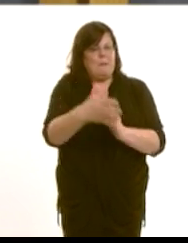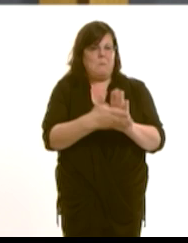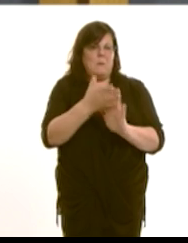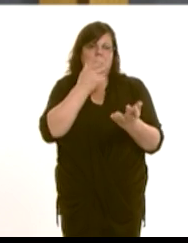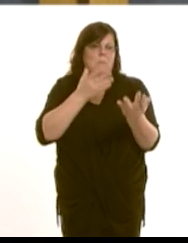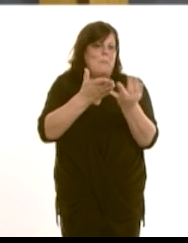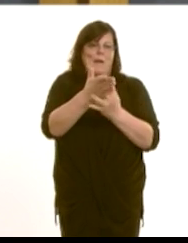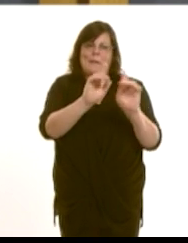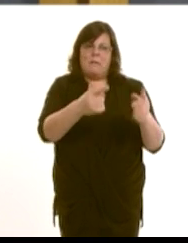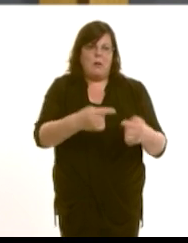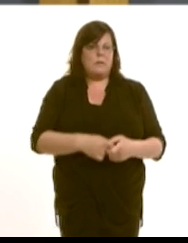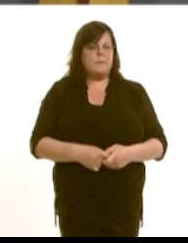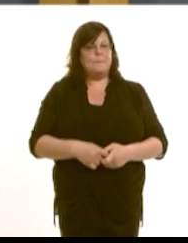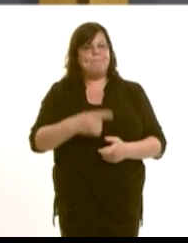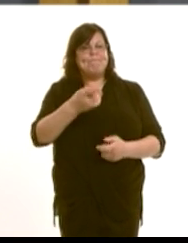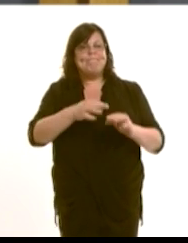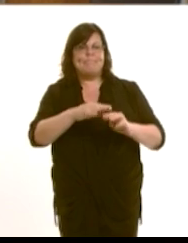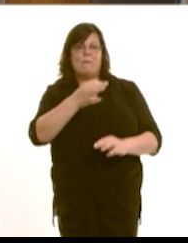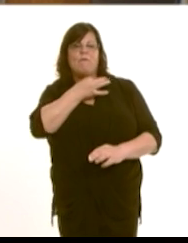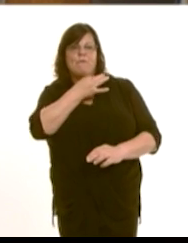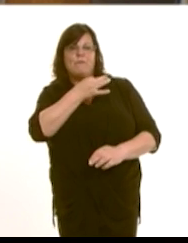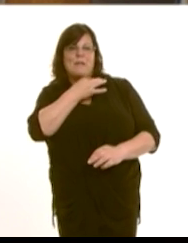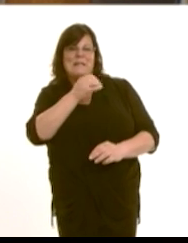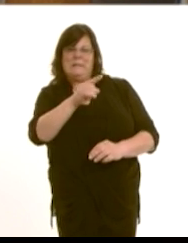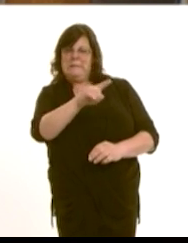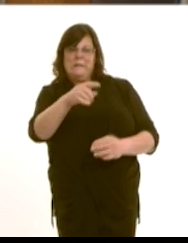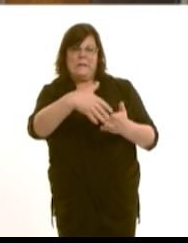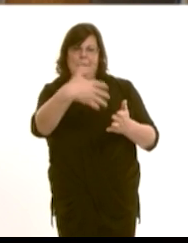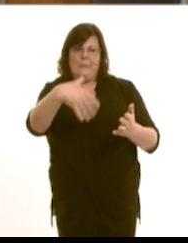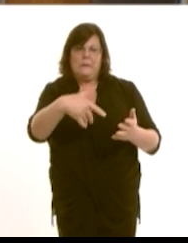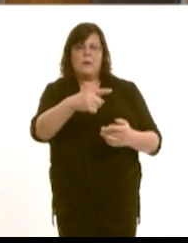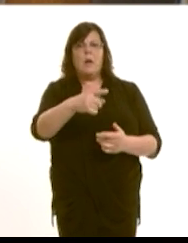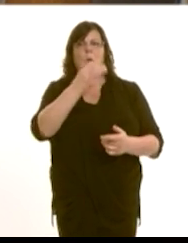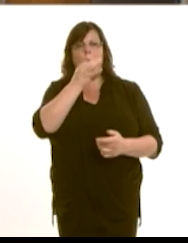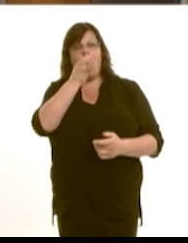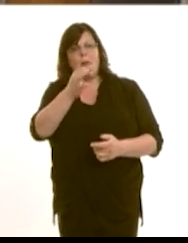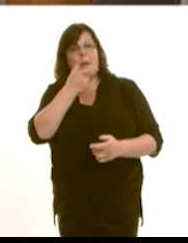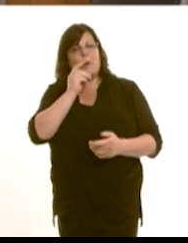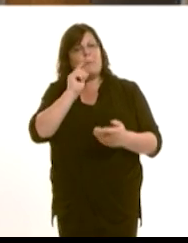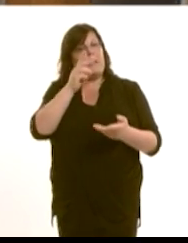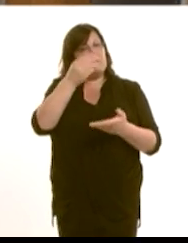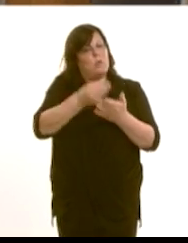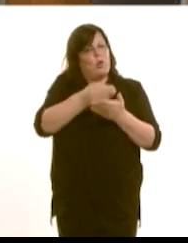Where there is a danger of doing that, we would urge all those involved to think again in order to make sure that facilities are accessible.